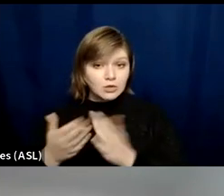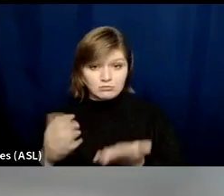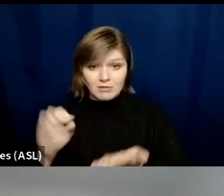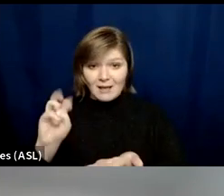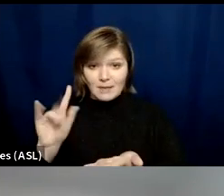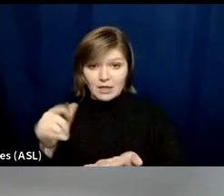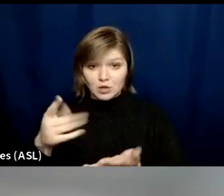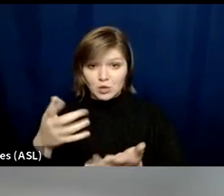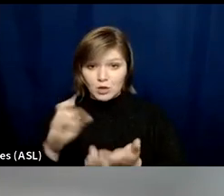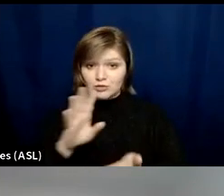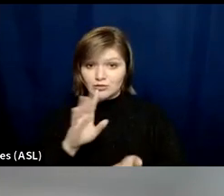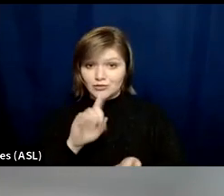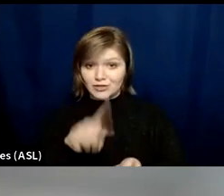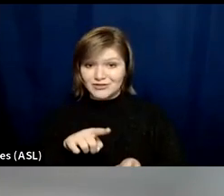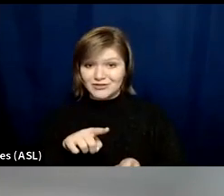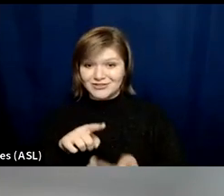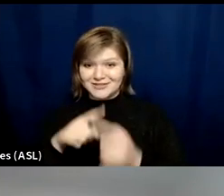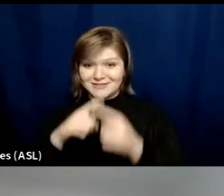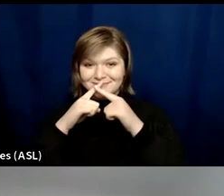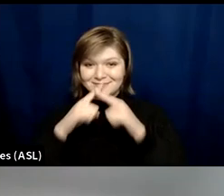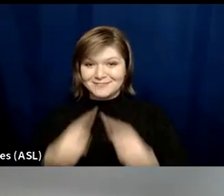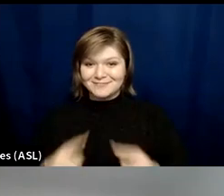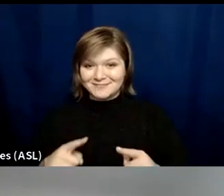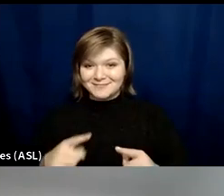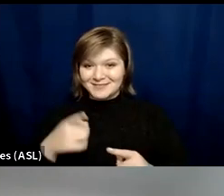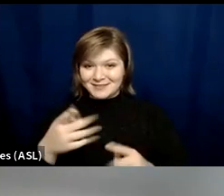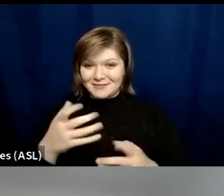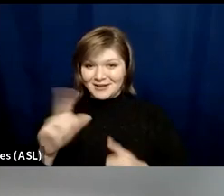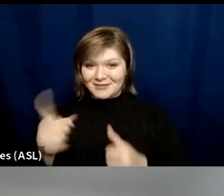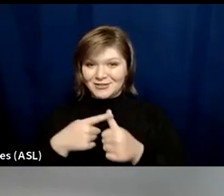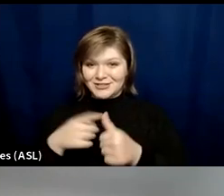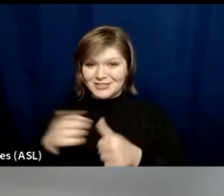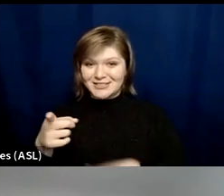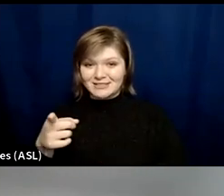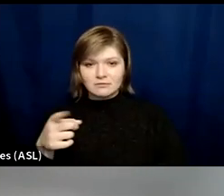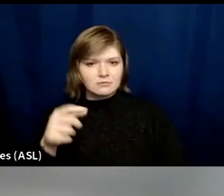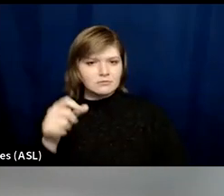No problem. Our Gosh program is funded through the SHS, our state funding and they